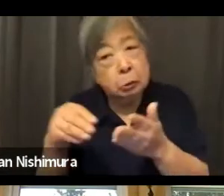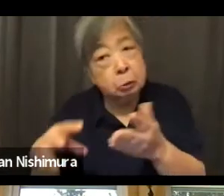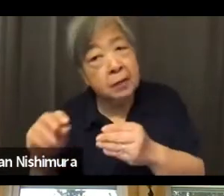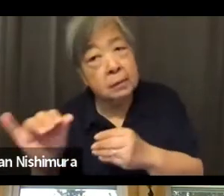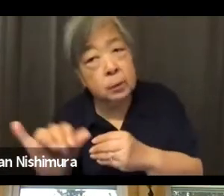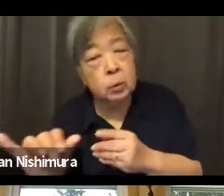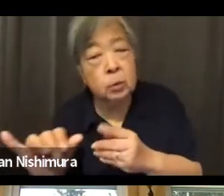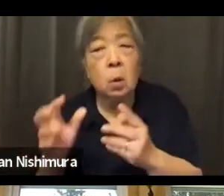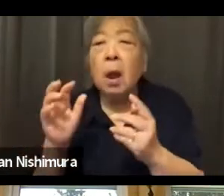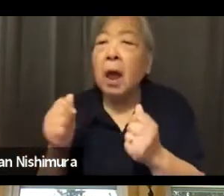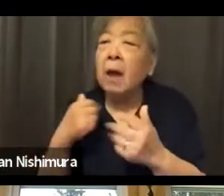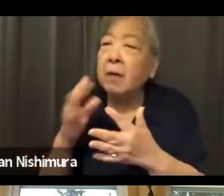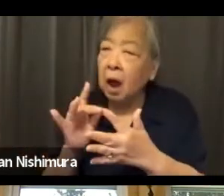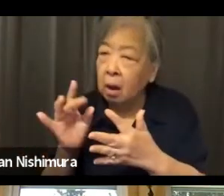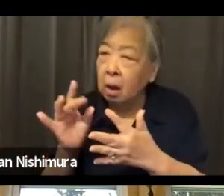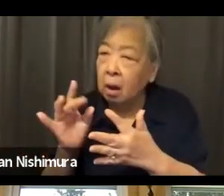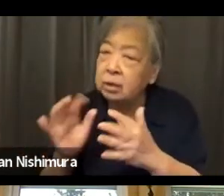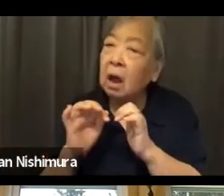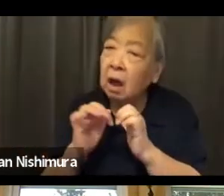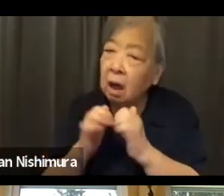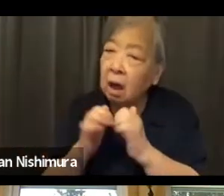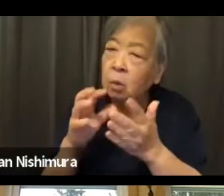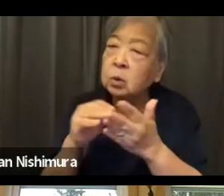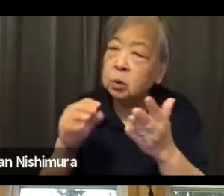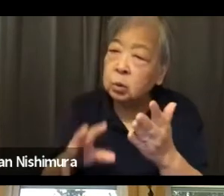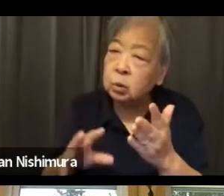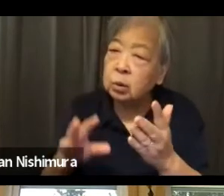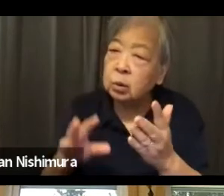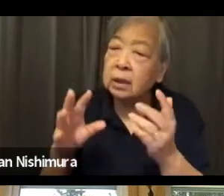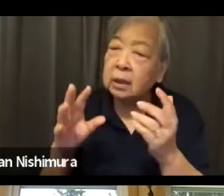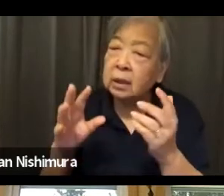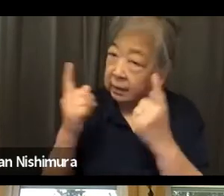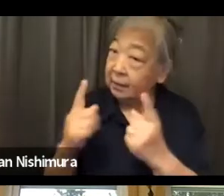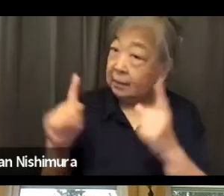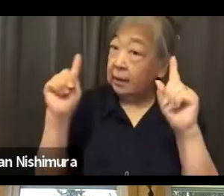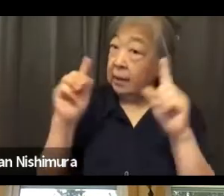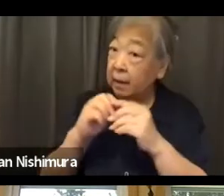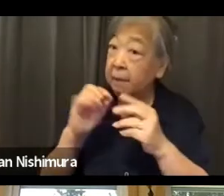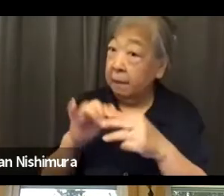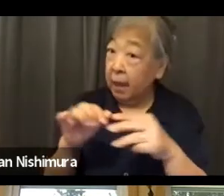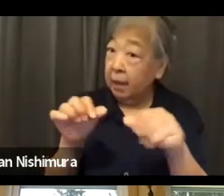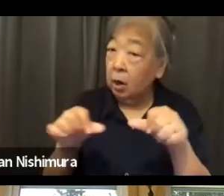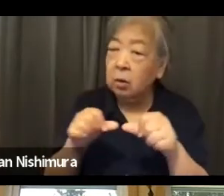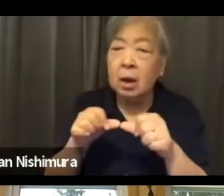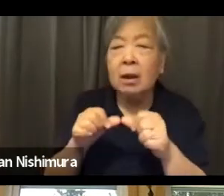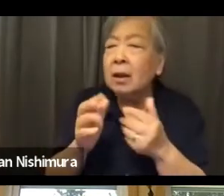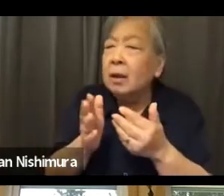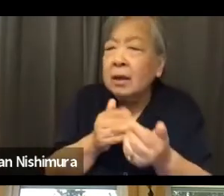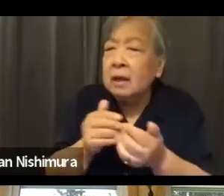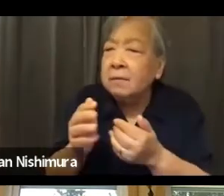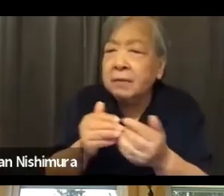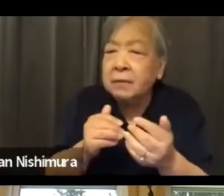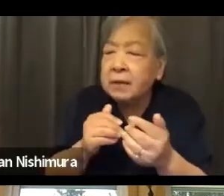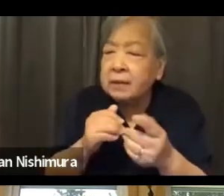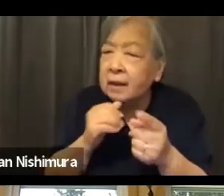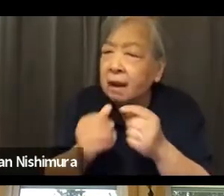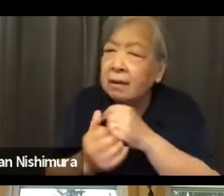a student might achieve access to that site, even if it's not a country that has a lot